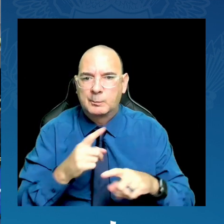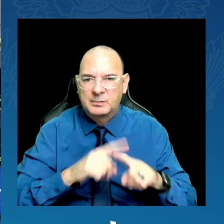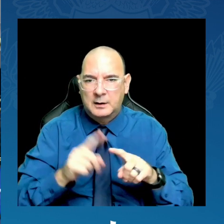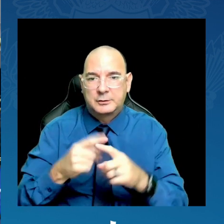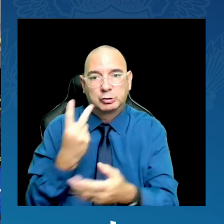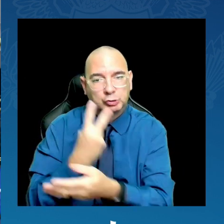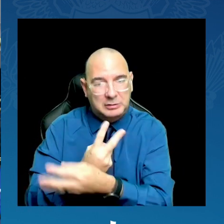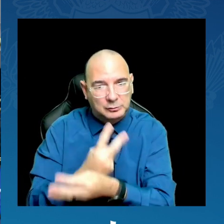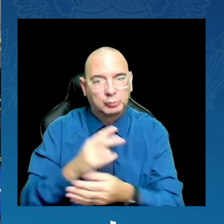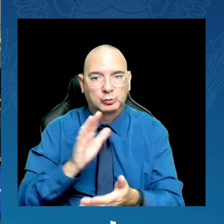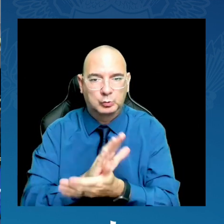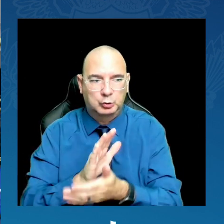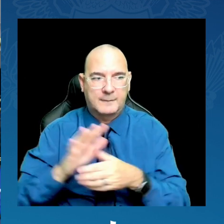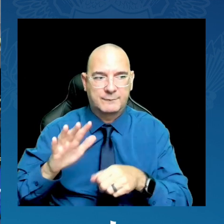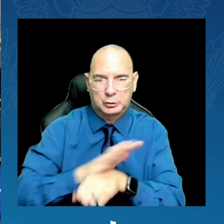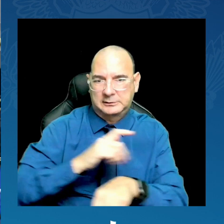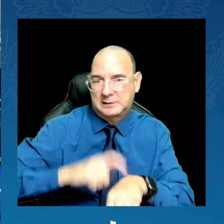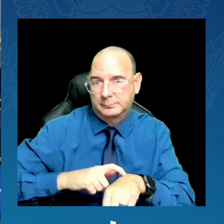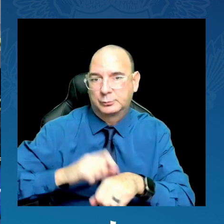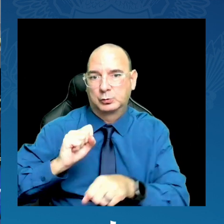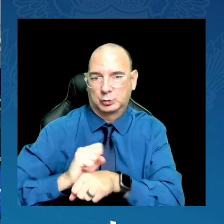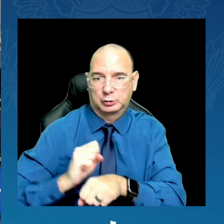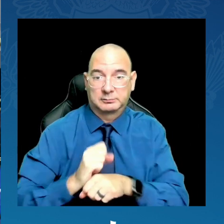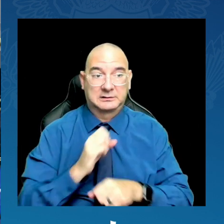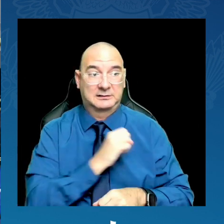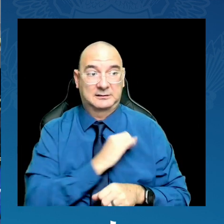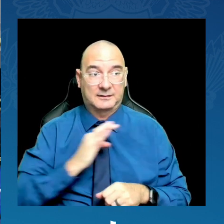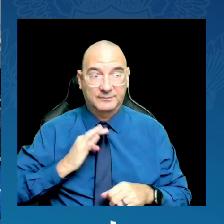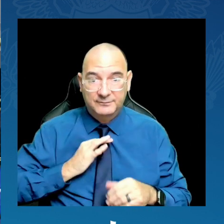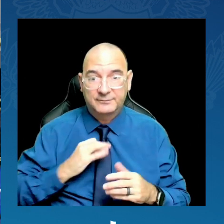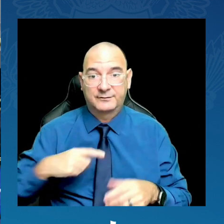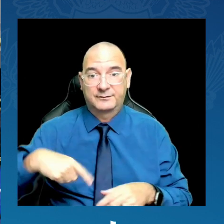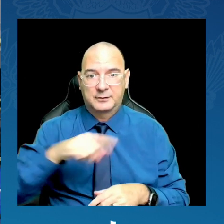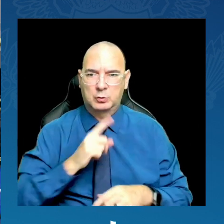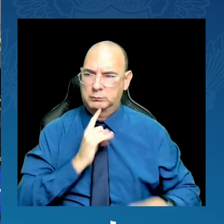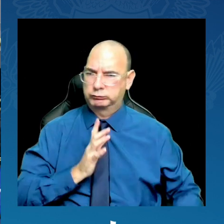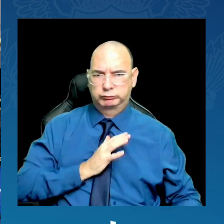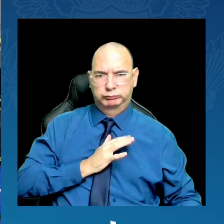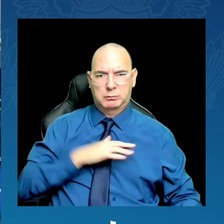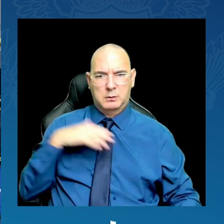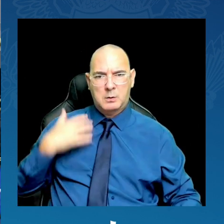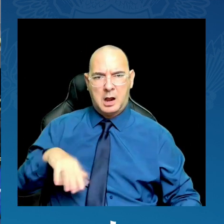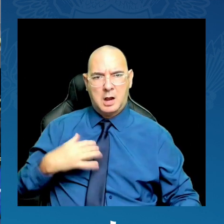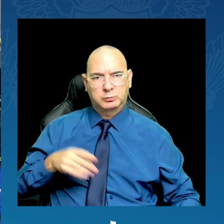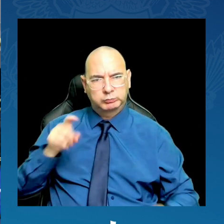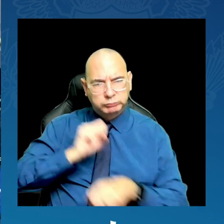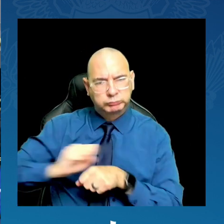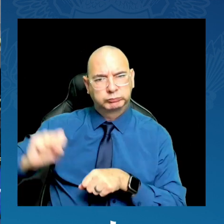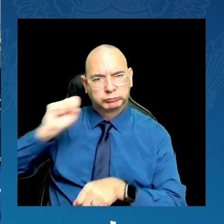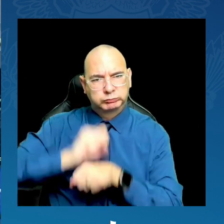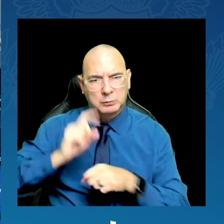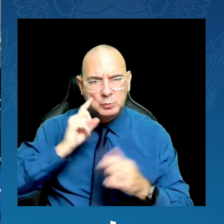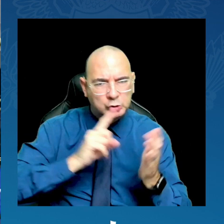Faculty are doing exceptional work in our research laboratories, but are also looking for increased opportunities